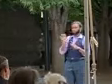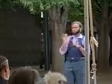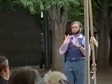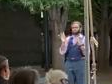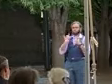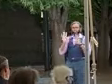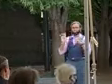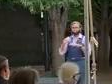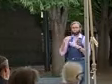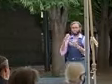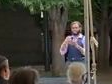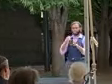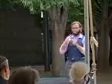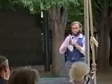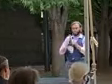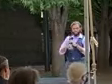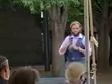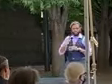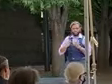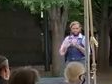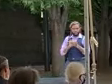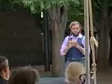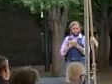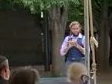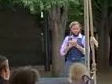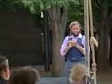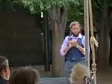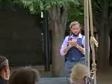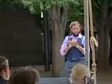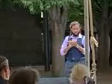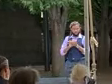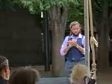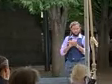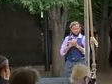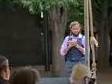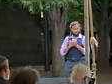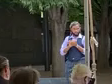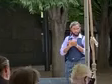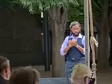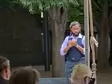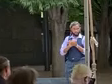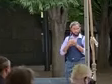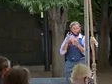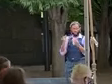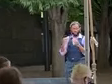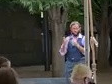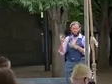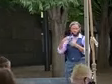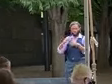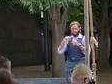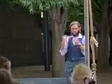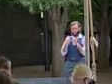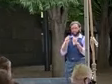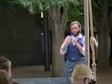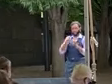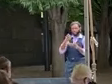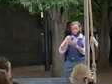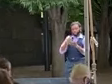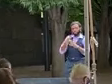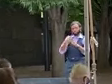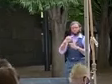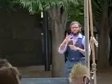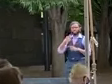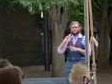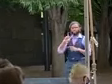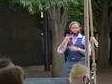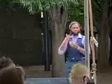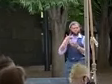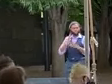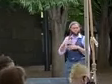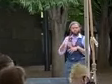and it was FDR that began the process of including a more inclusive society through economic and civil rights matters in our country.